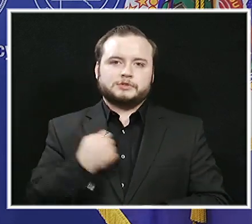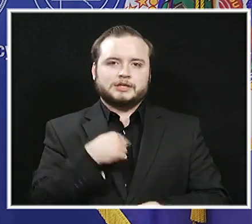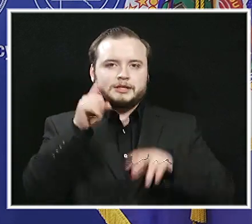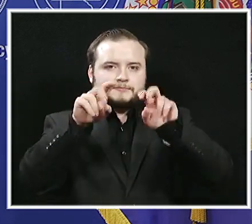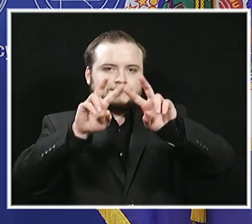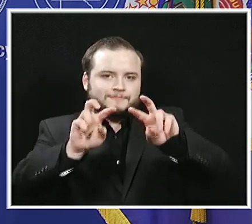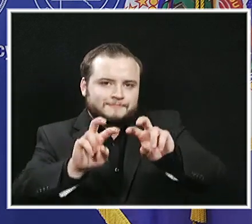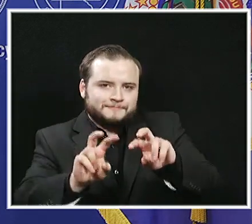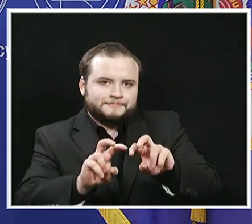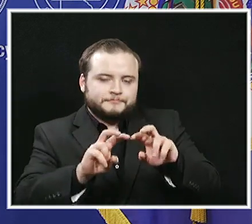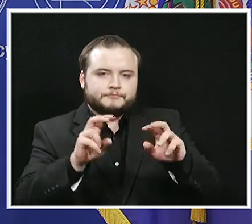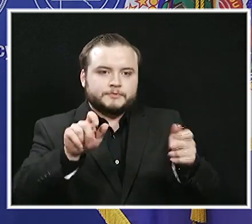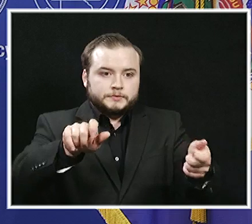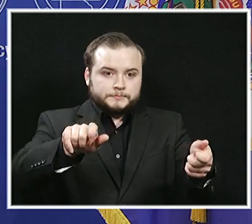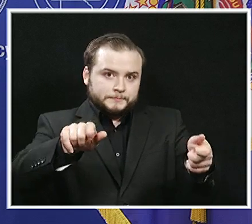Also just we want to say in terms of what's next, as